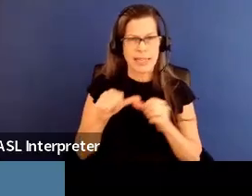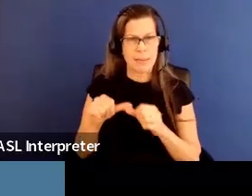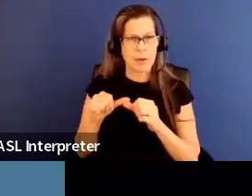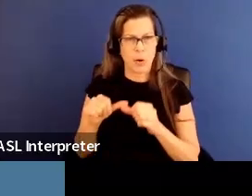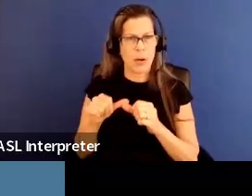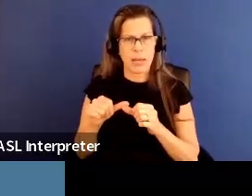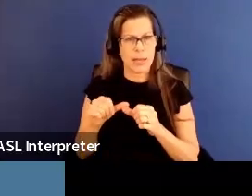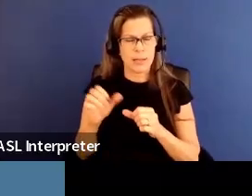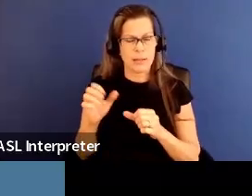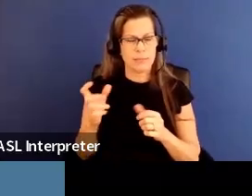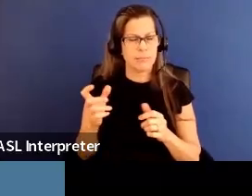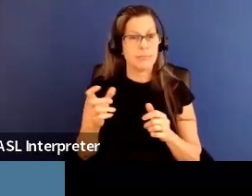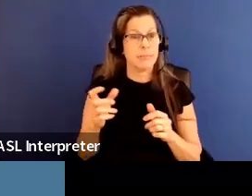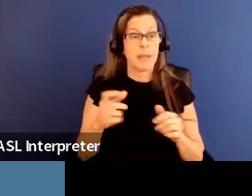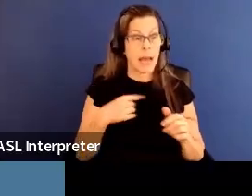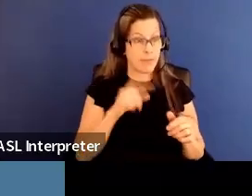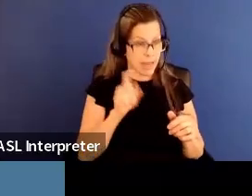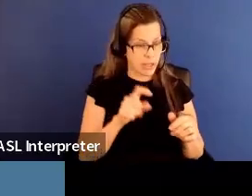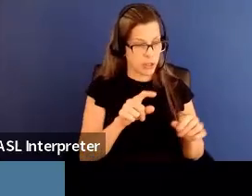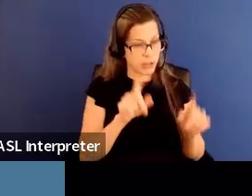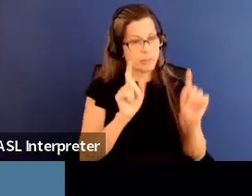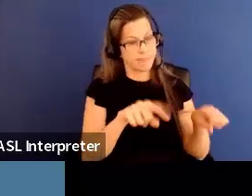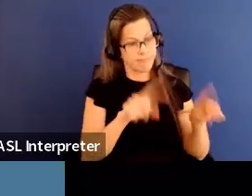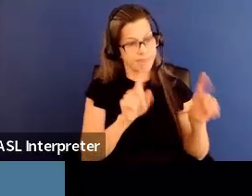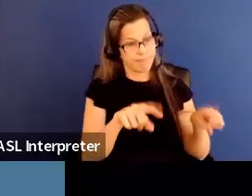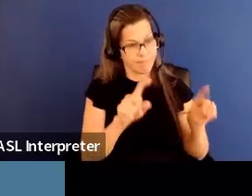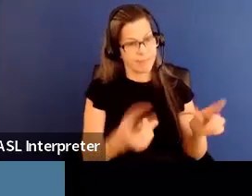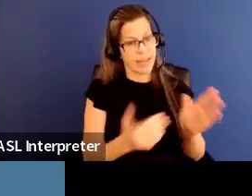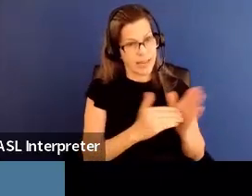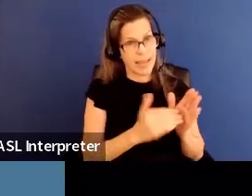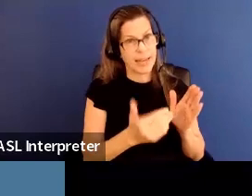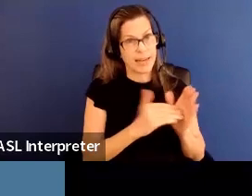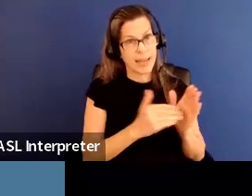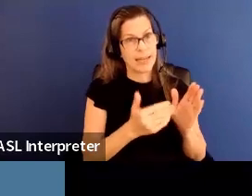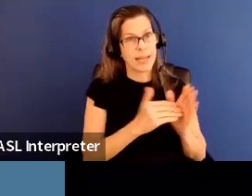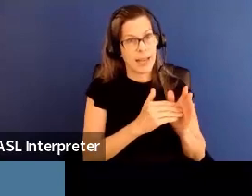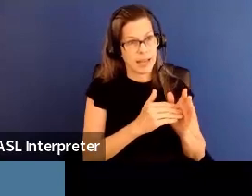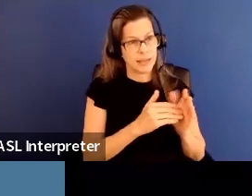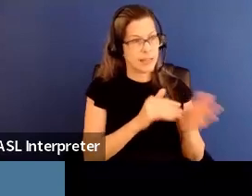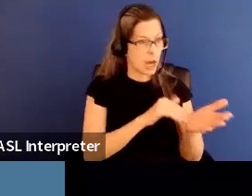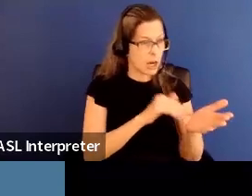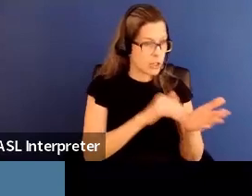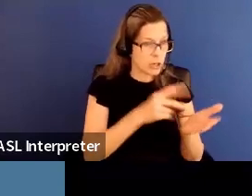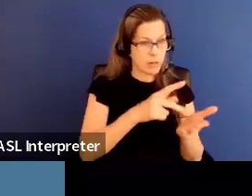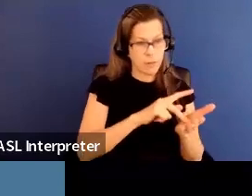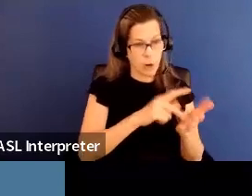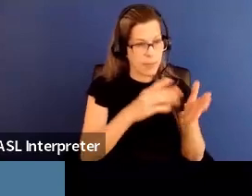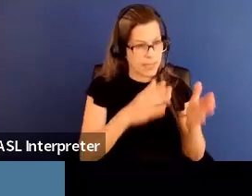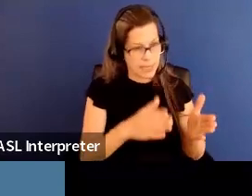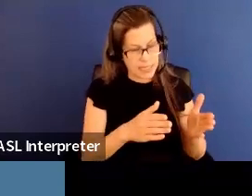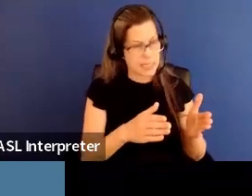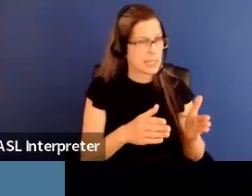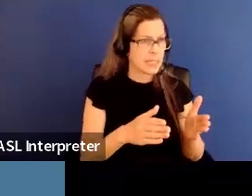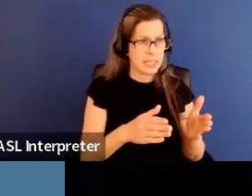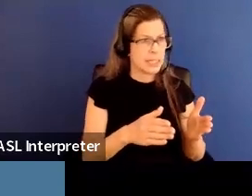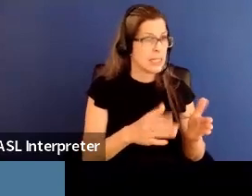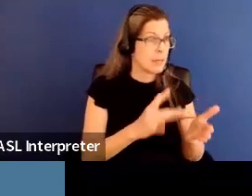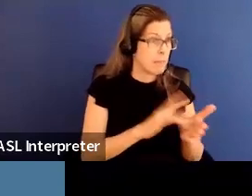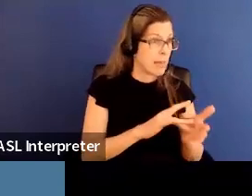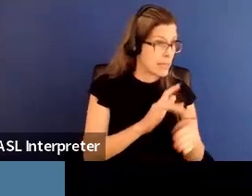I really I had to just keep going back to my doctors